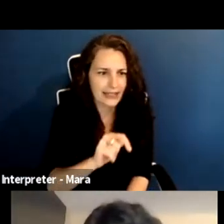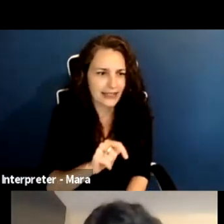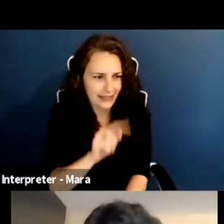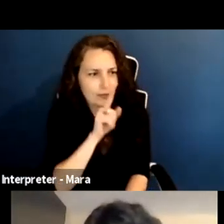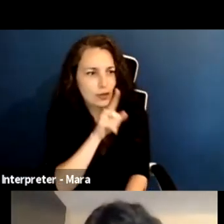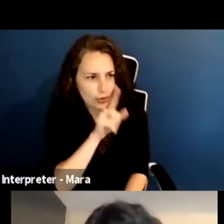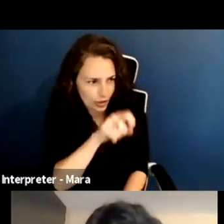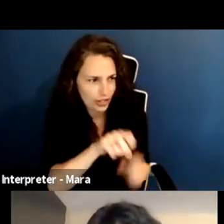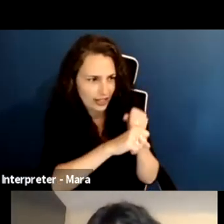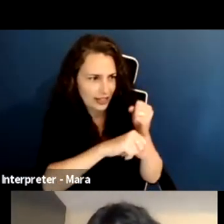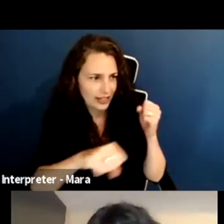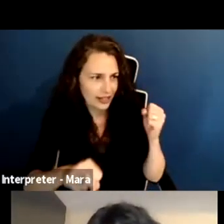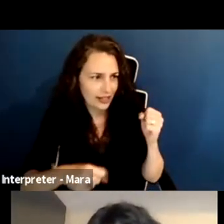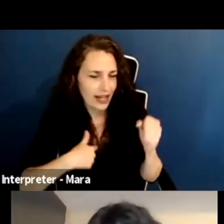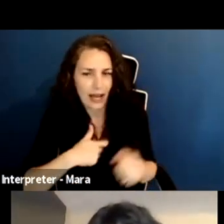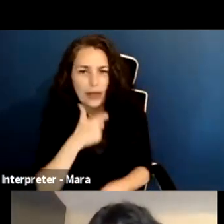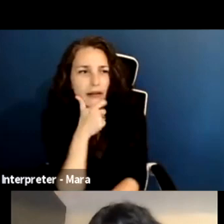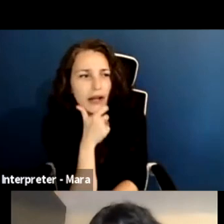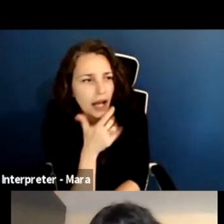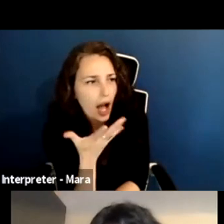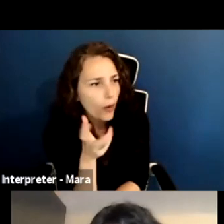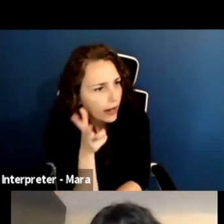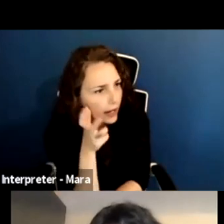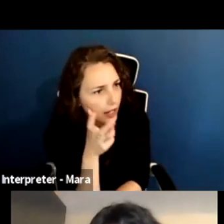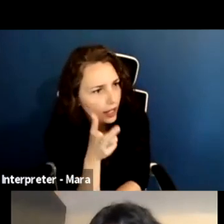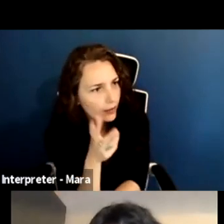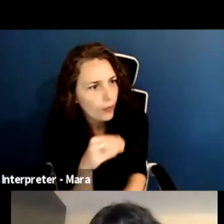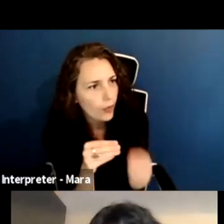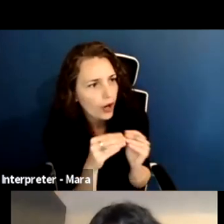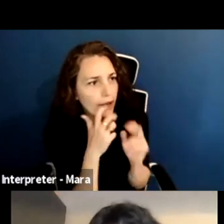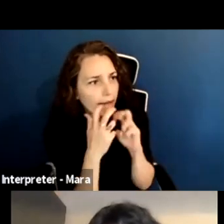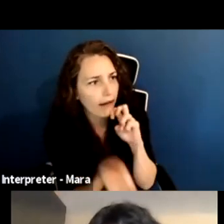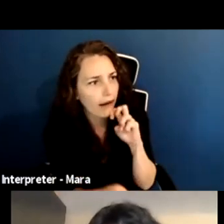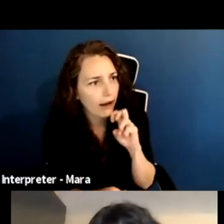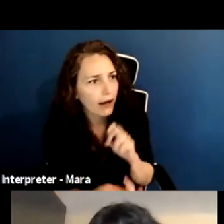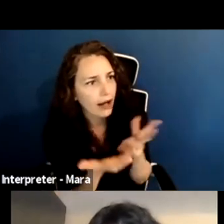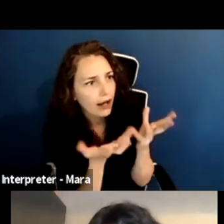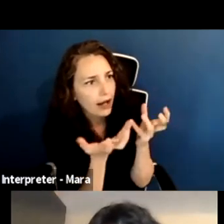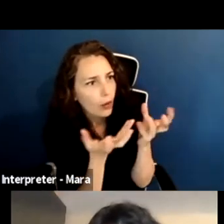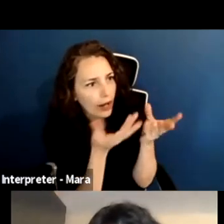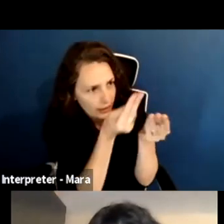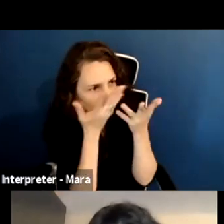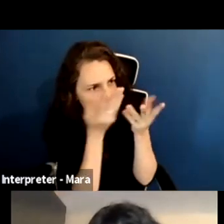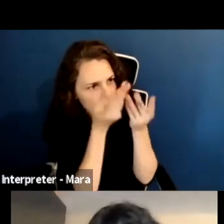I just wanna hear more. I just feel so filled by all of your wisdom